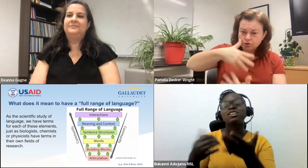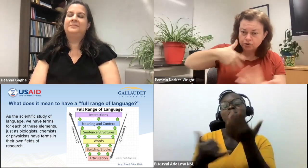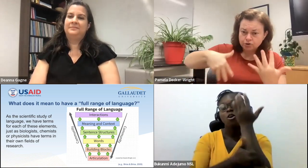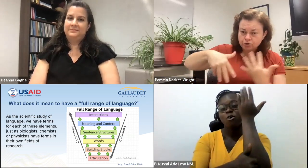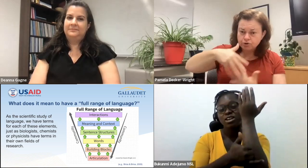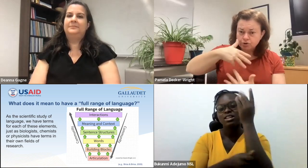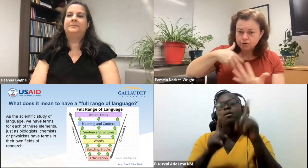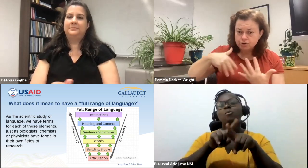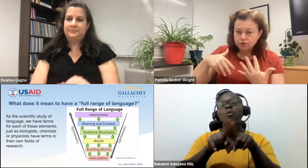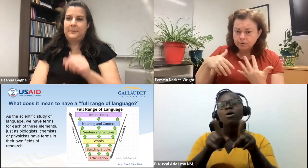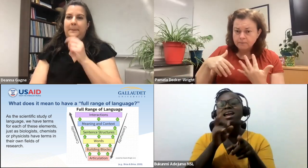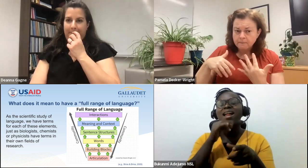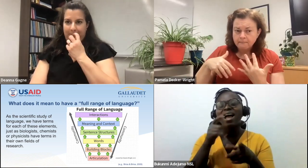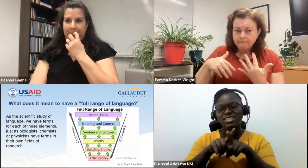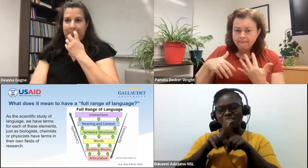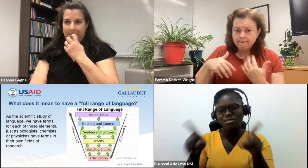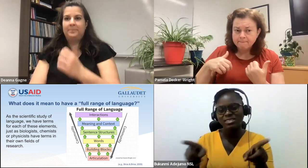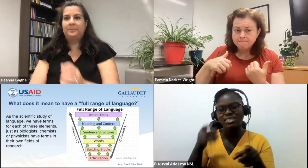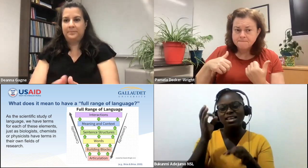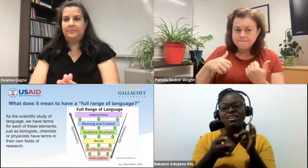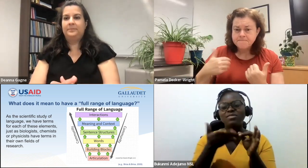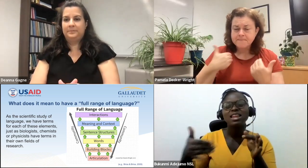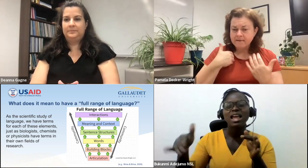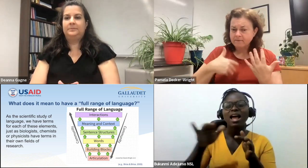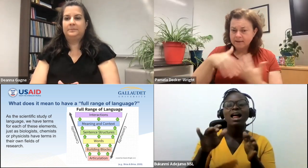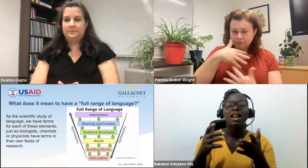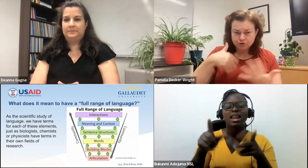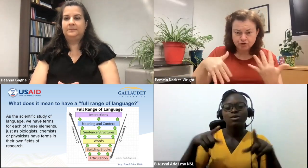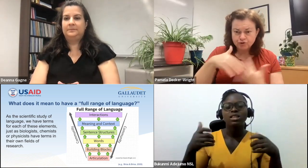They're done. They're spoken within a community. They're used for interactions.